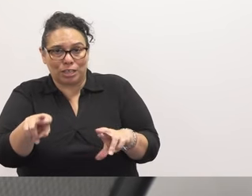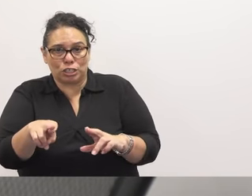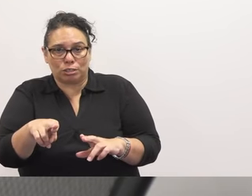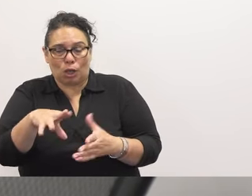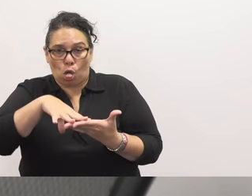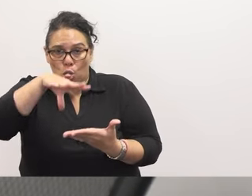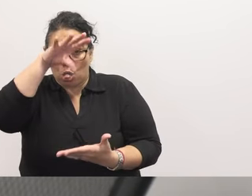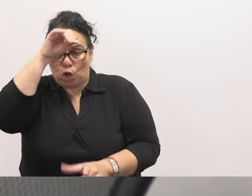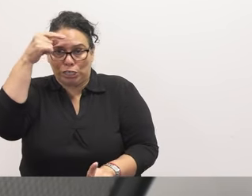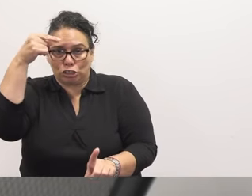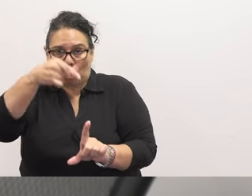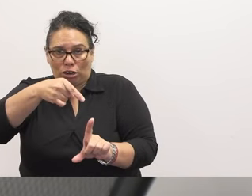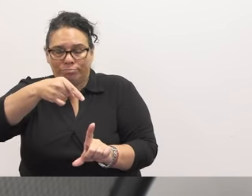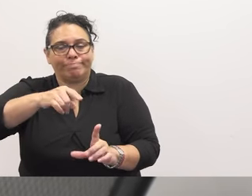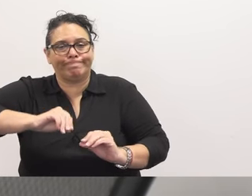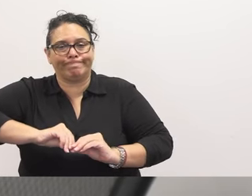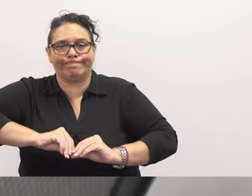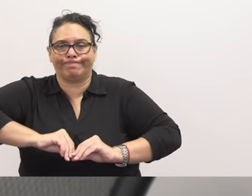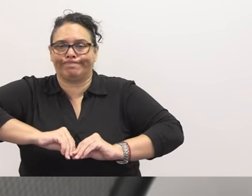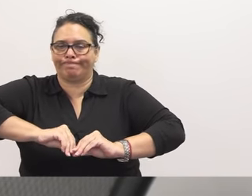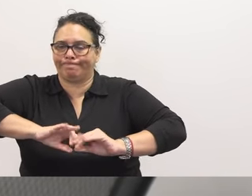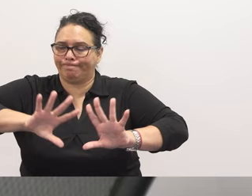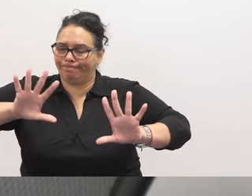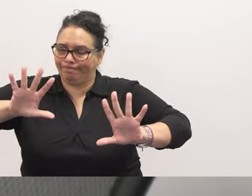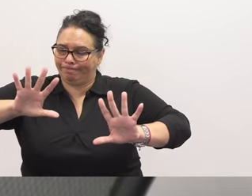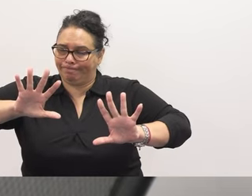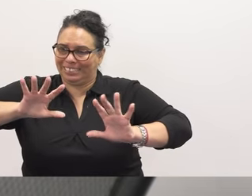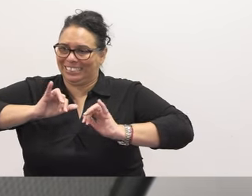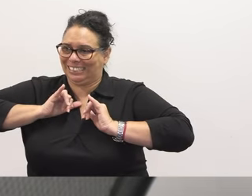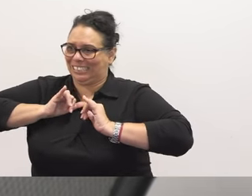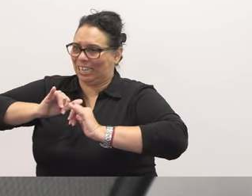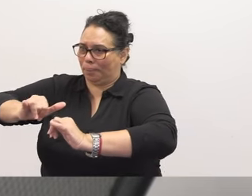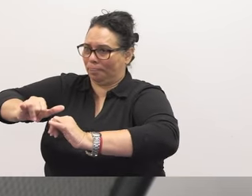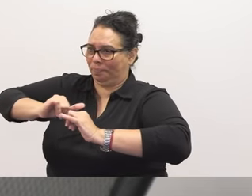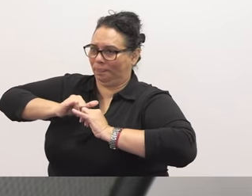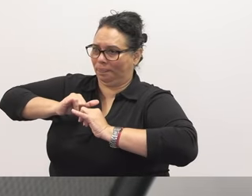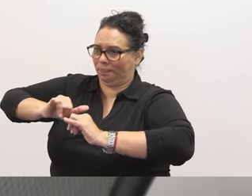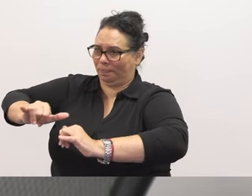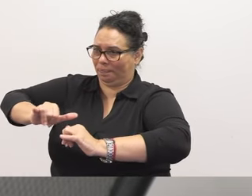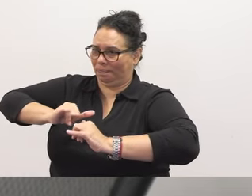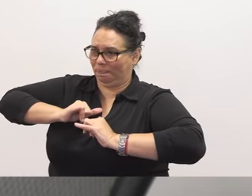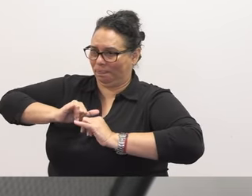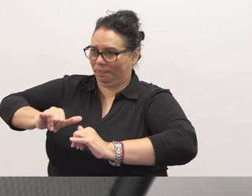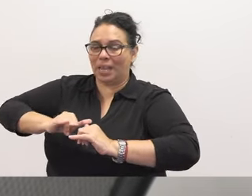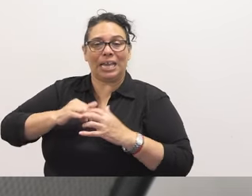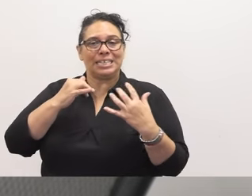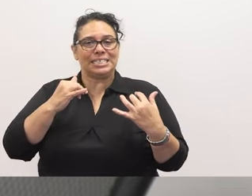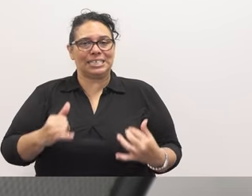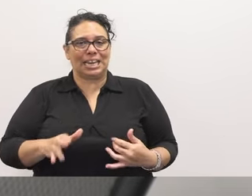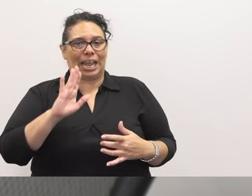So sometimes if people are not planned, you might hear, "Today, we're gonna do math."